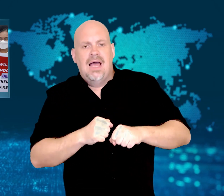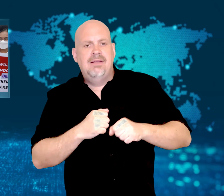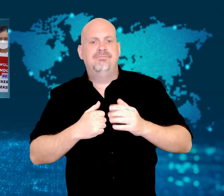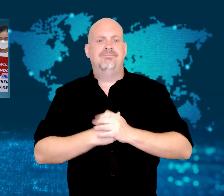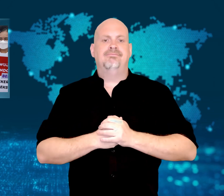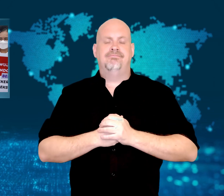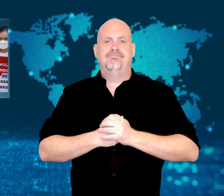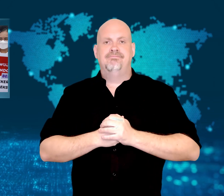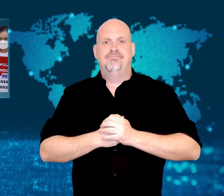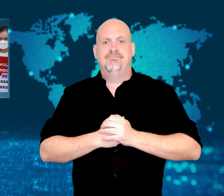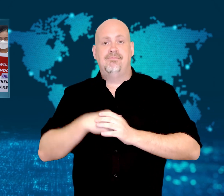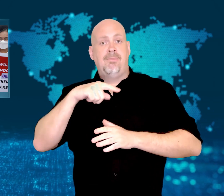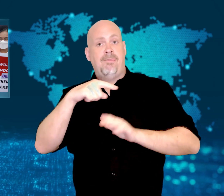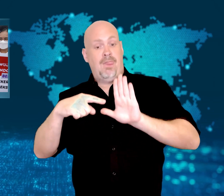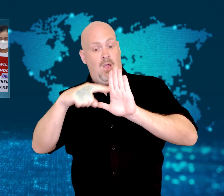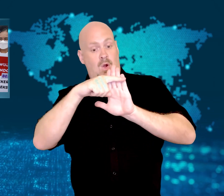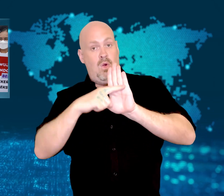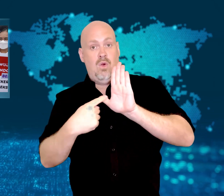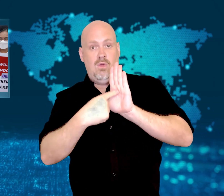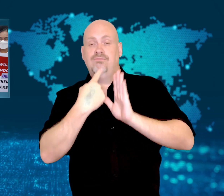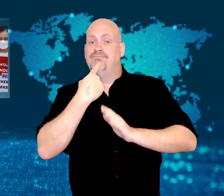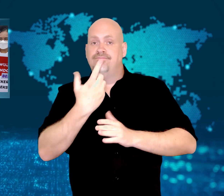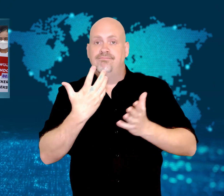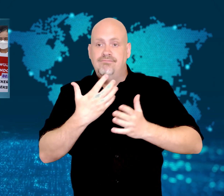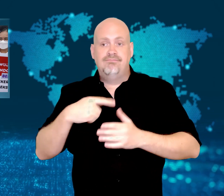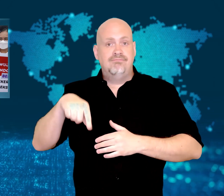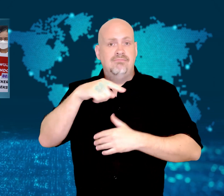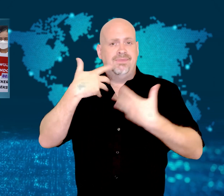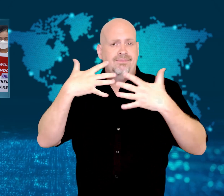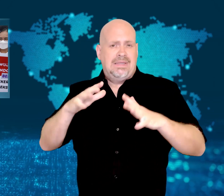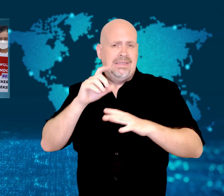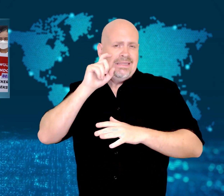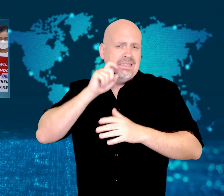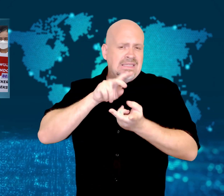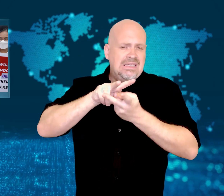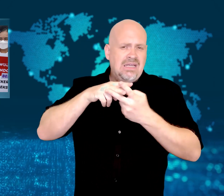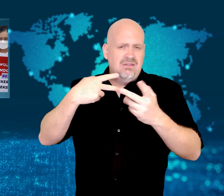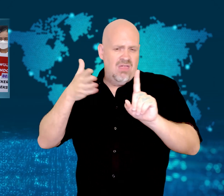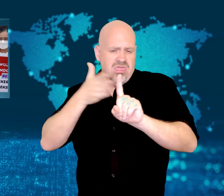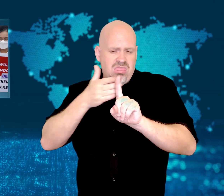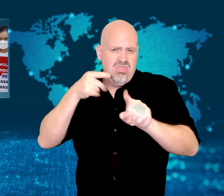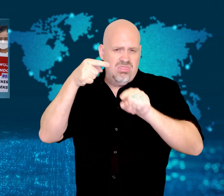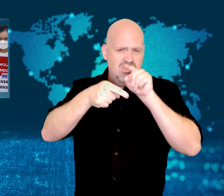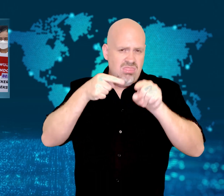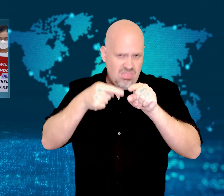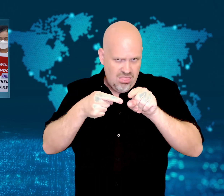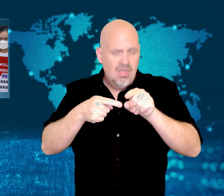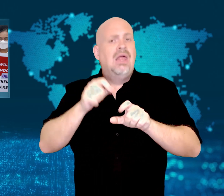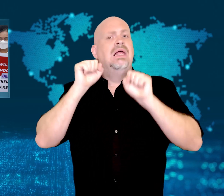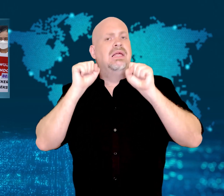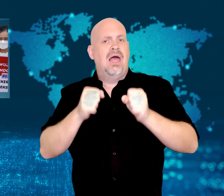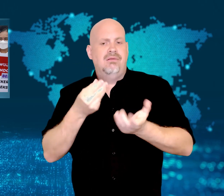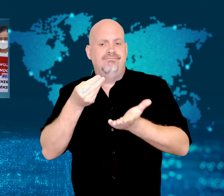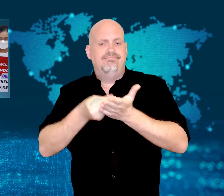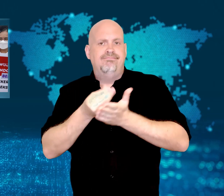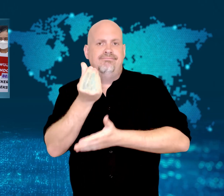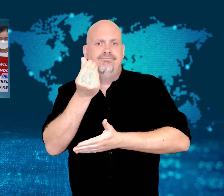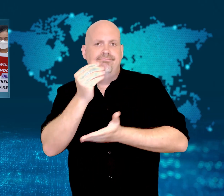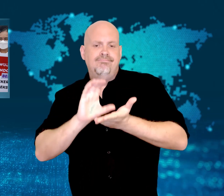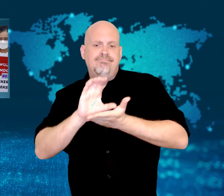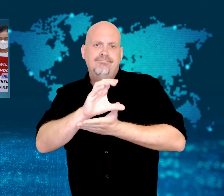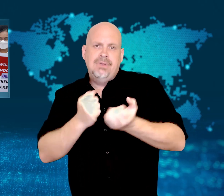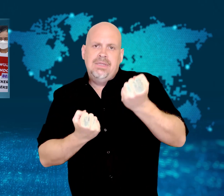and assures a rehabilitation program for the victim,